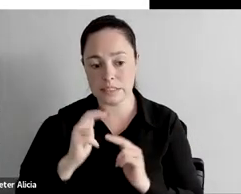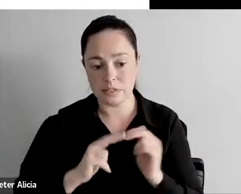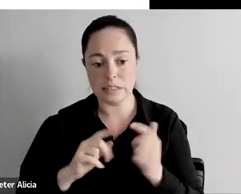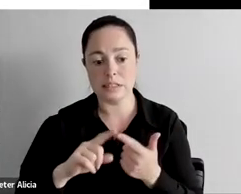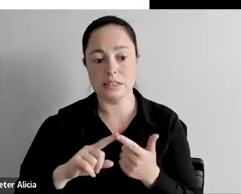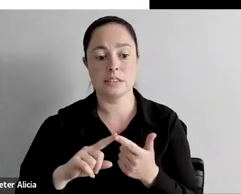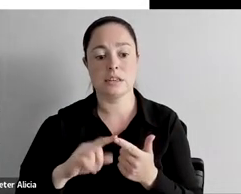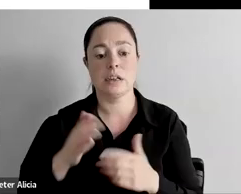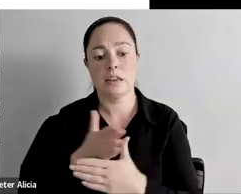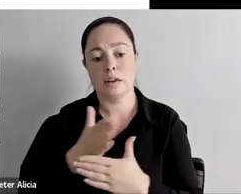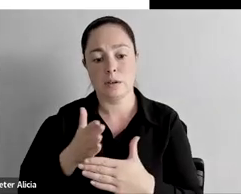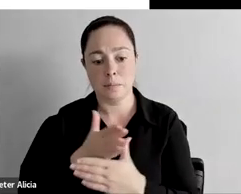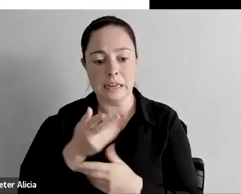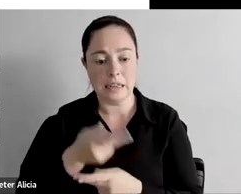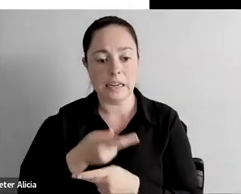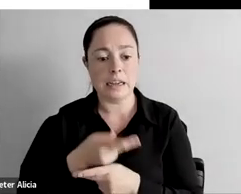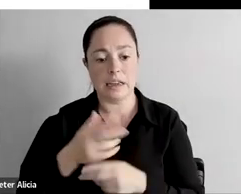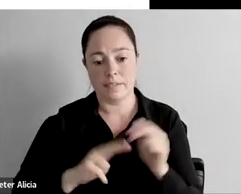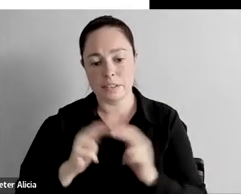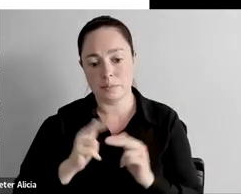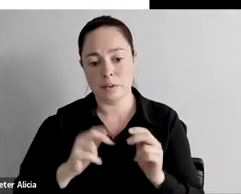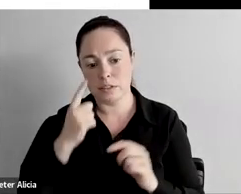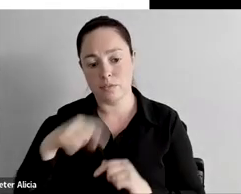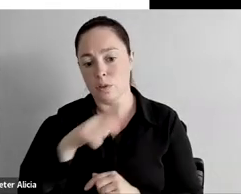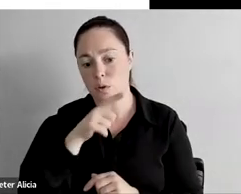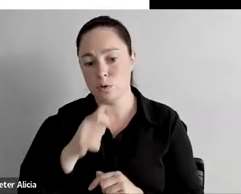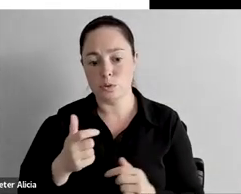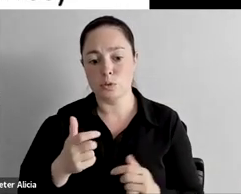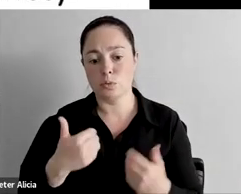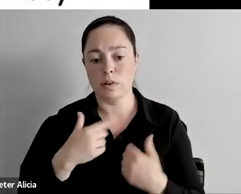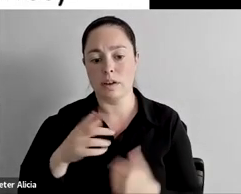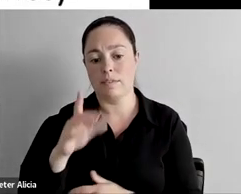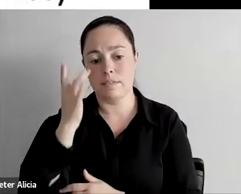facilities for people with intellectual disabilities. Next slide, please.